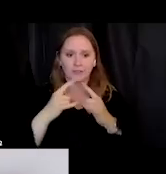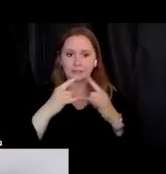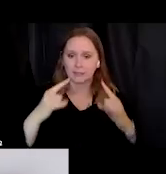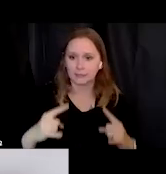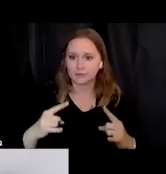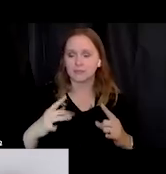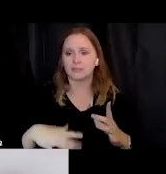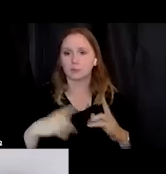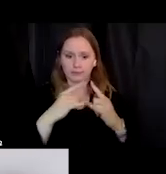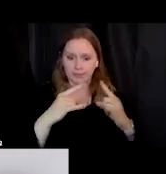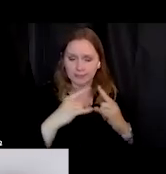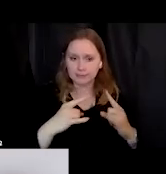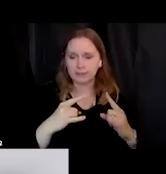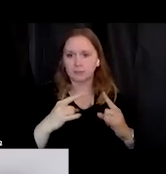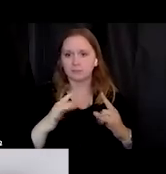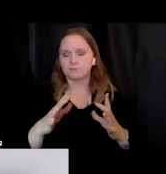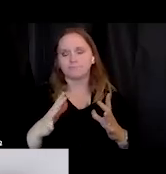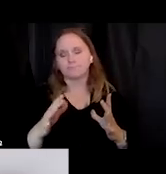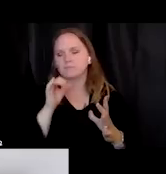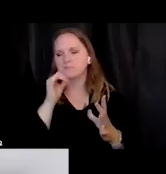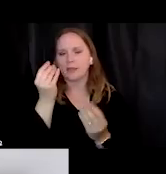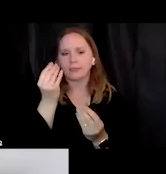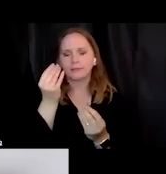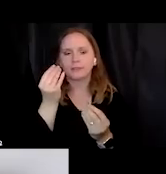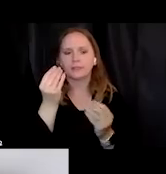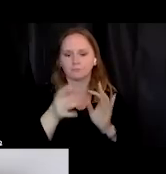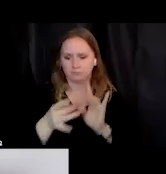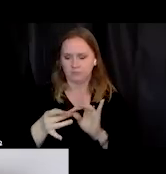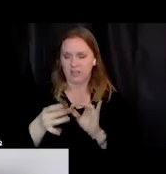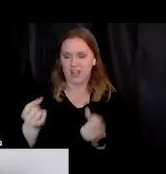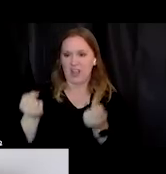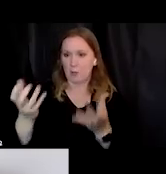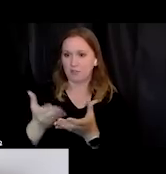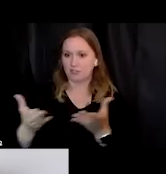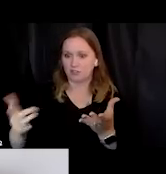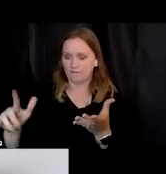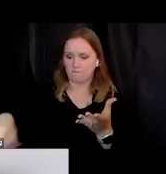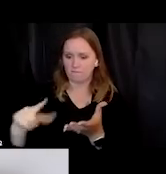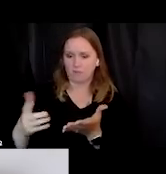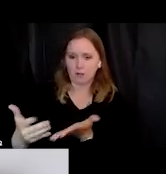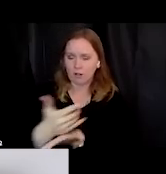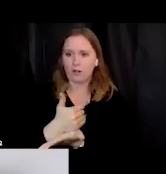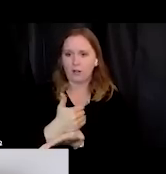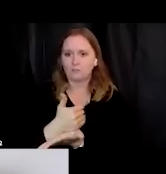Again, I'm not thinking about like the volume of how much stuff they have, but whether or not it impacts their lives. And so when someone lives in a tent